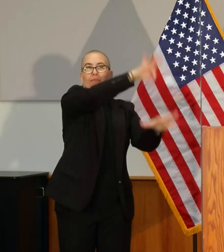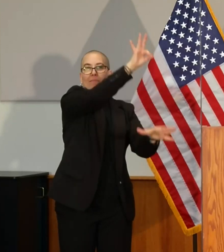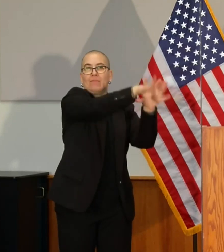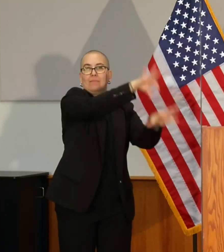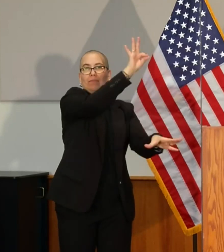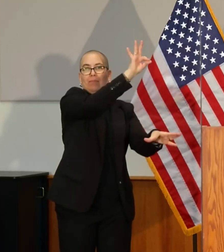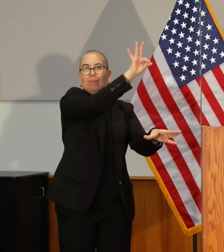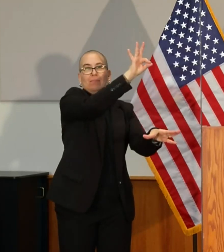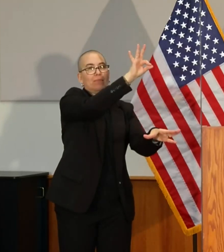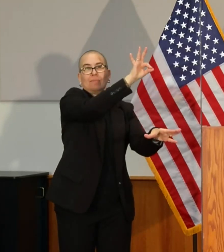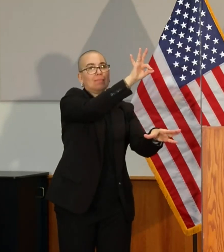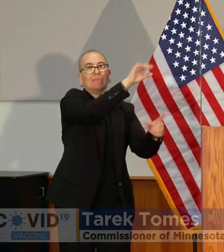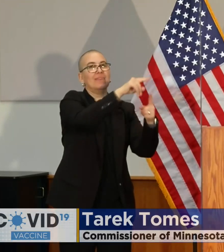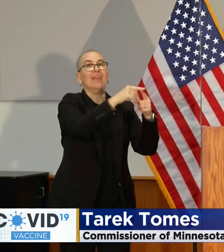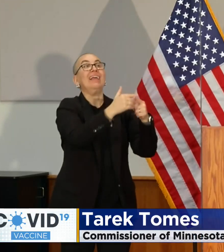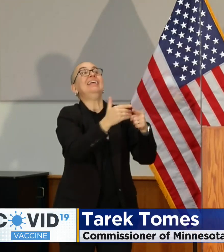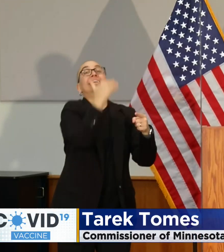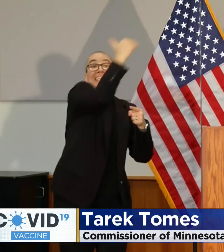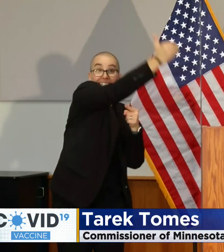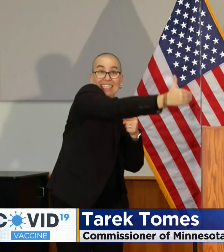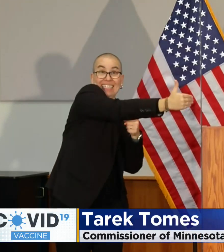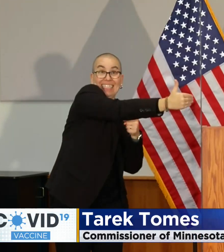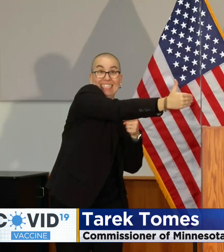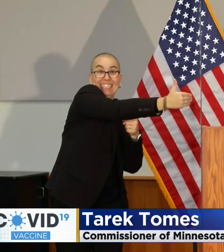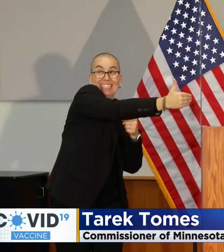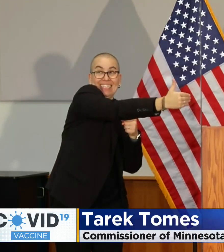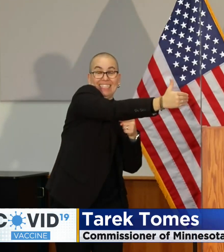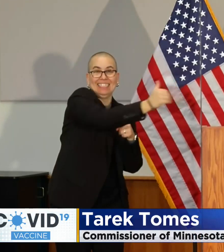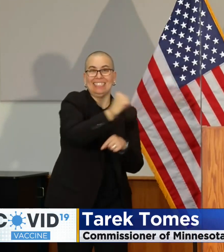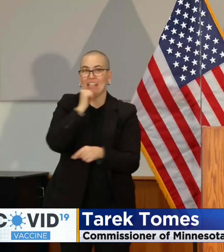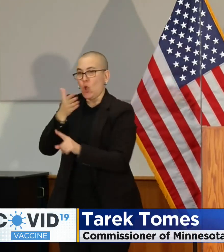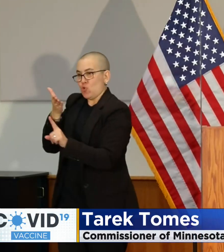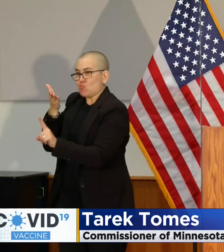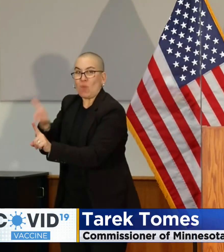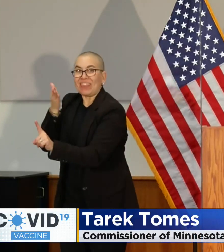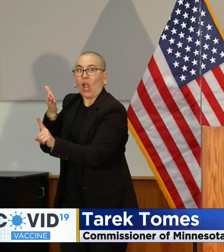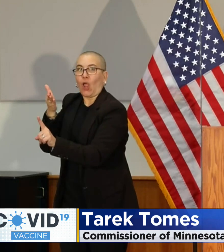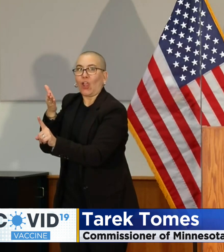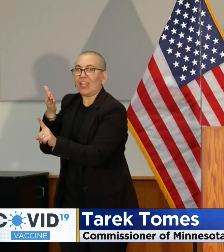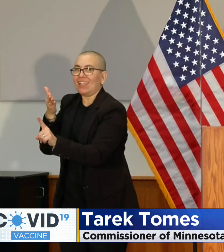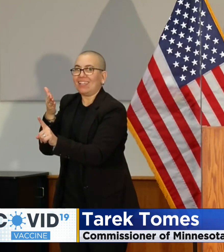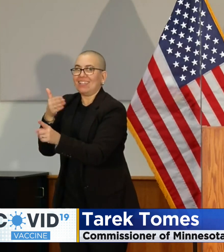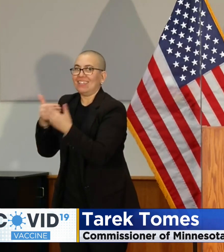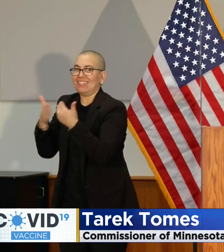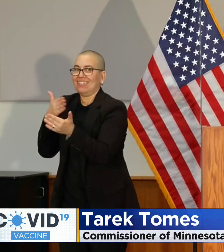LOTTERY ONLINE SIGN-UP, STARTING AT 5 AM TUESDAY,